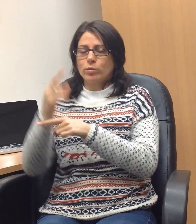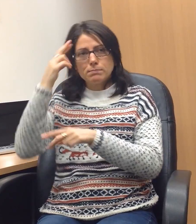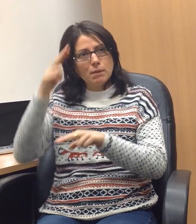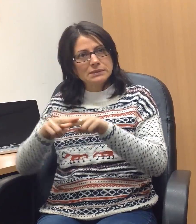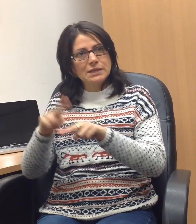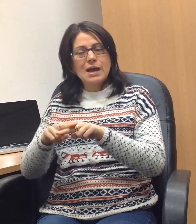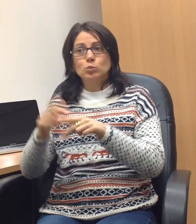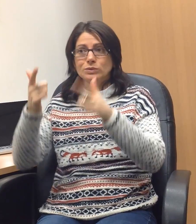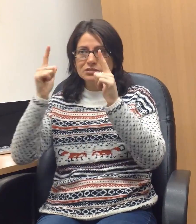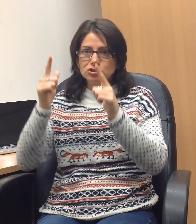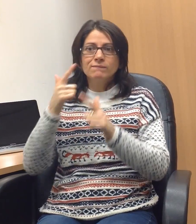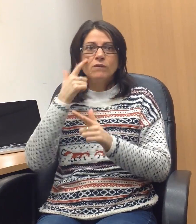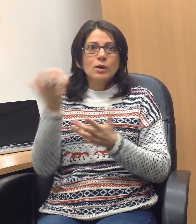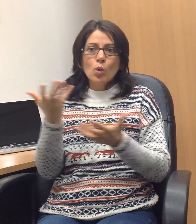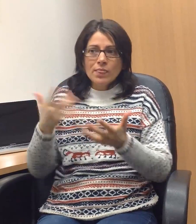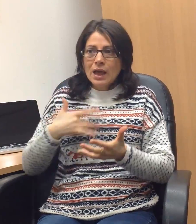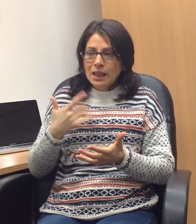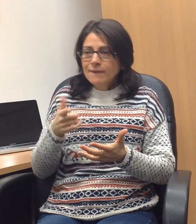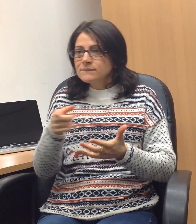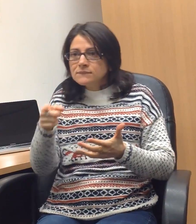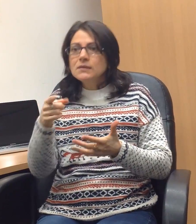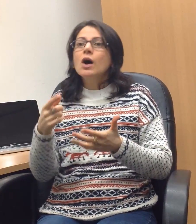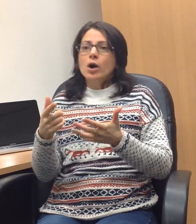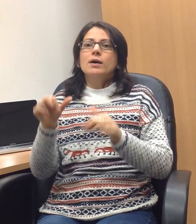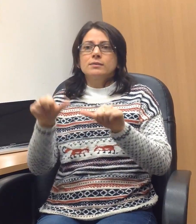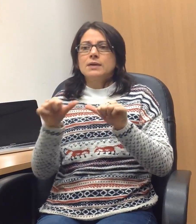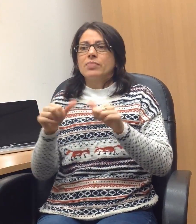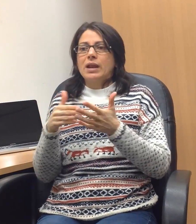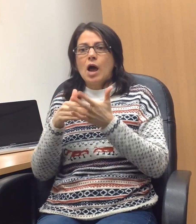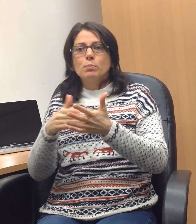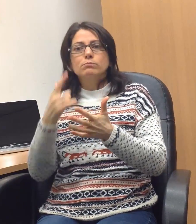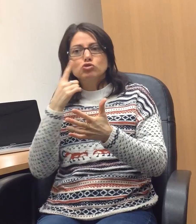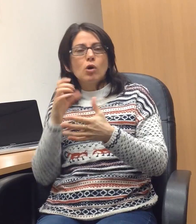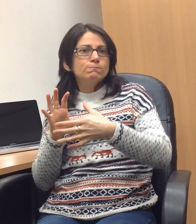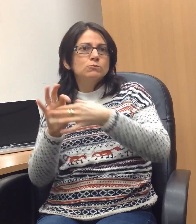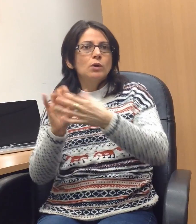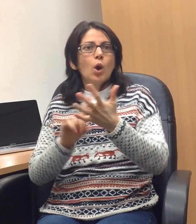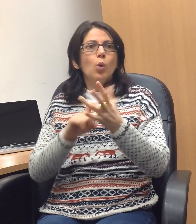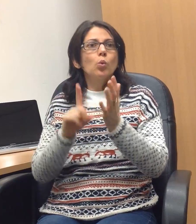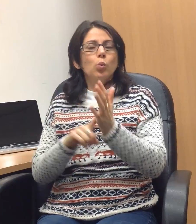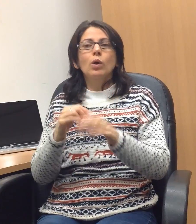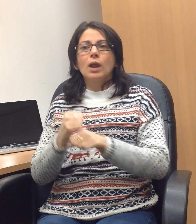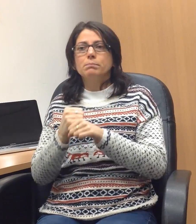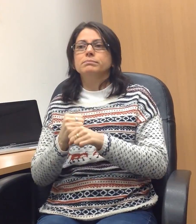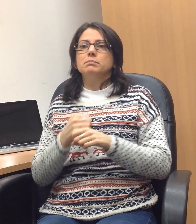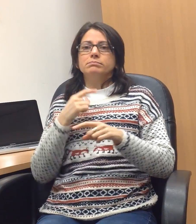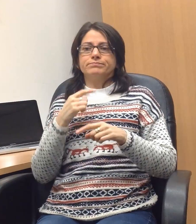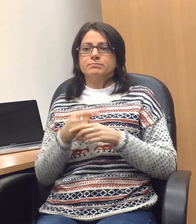We talk to the mums and dads and teachers to find out where they live and try connecting them to a local sport club.